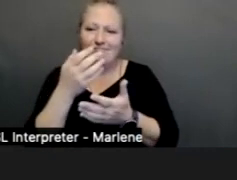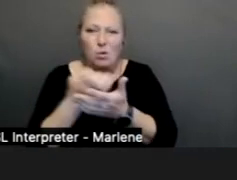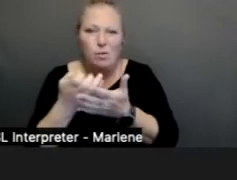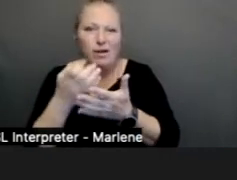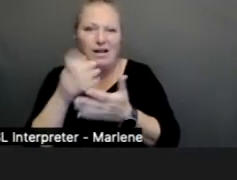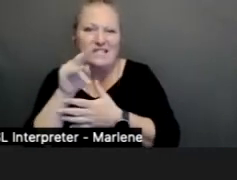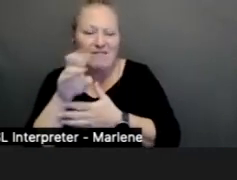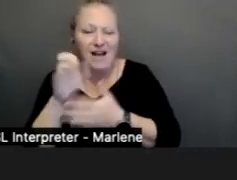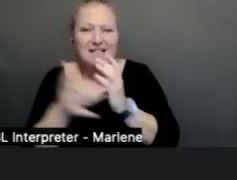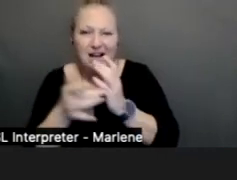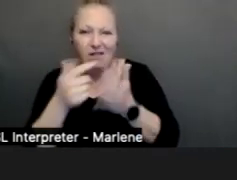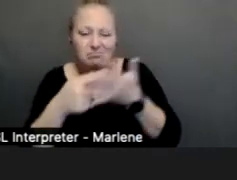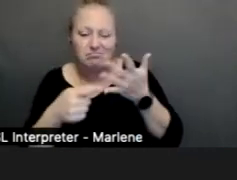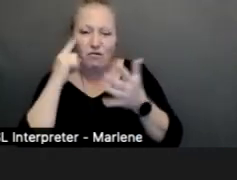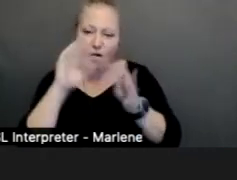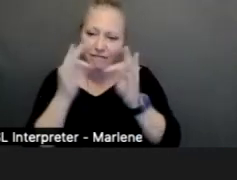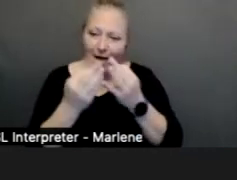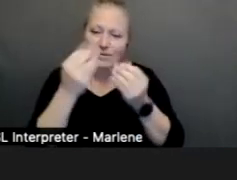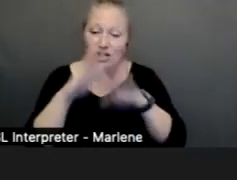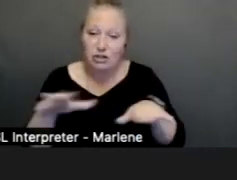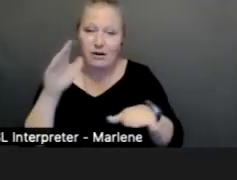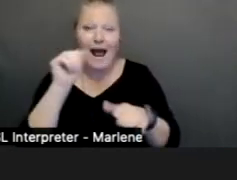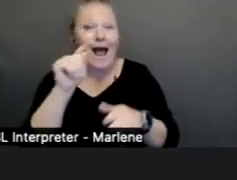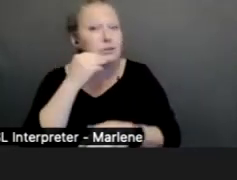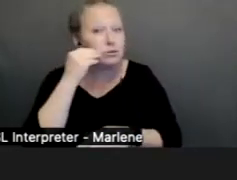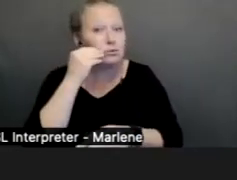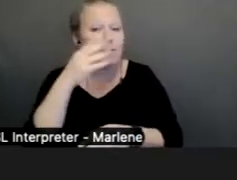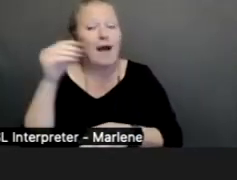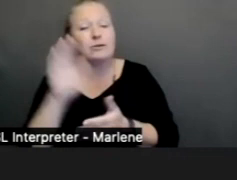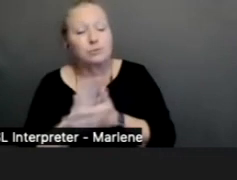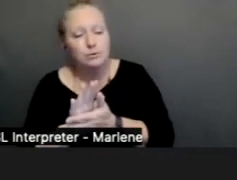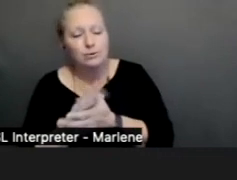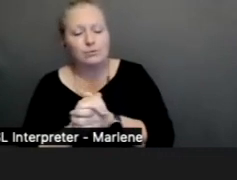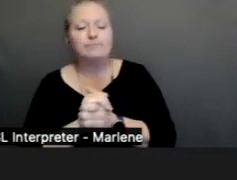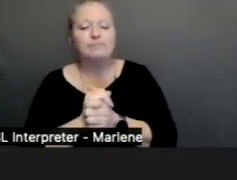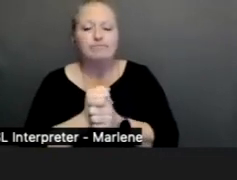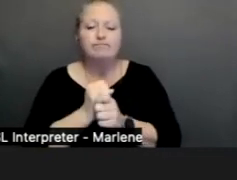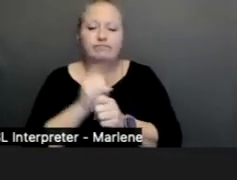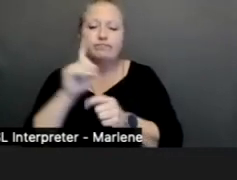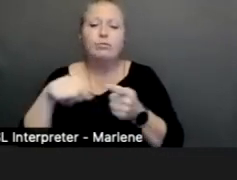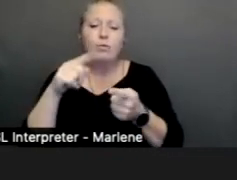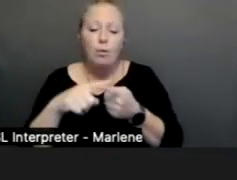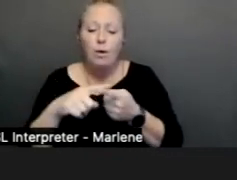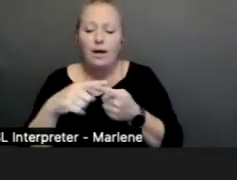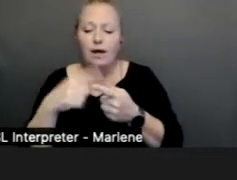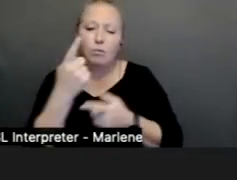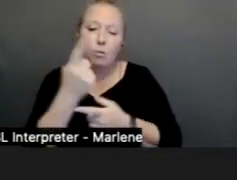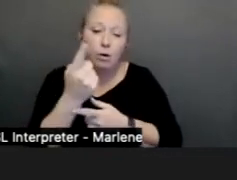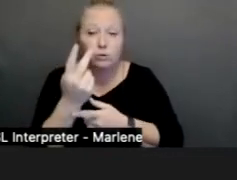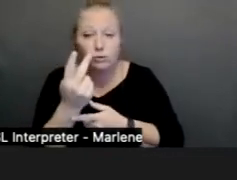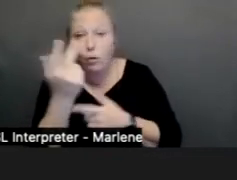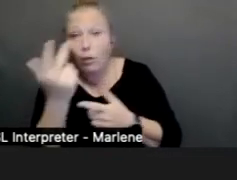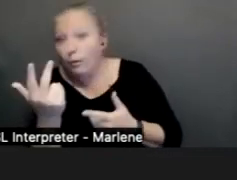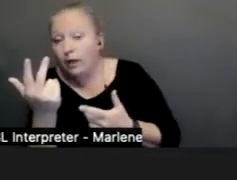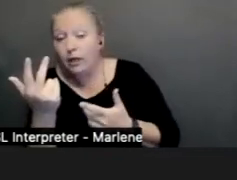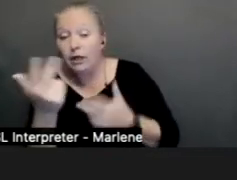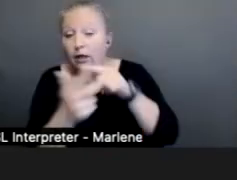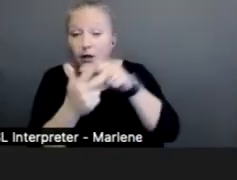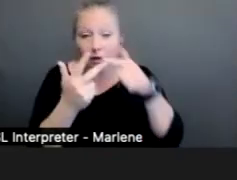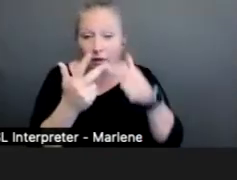and kids and both at school and at home. When one or two or three of those elements are missing,